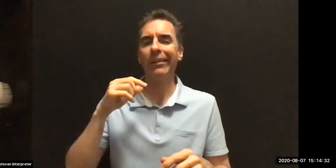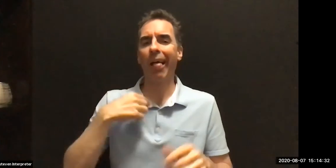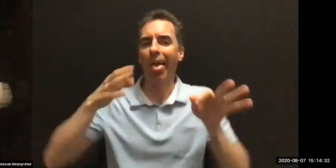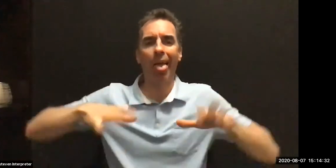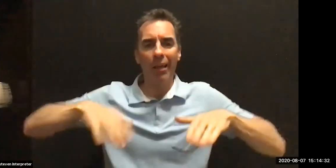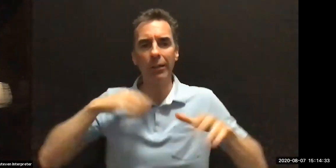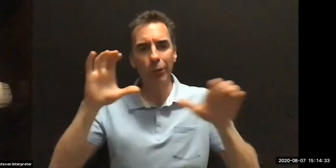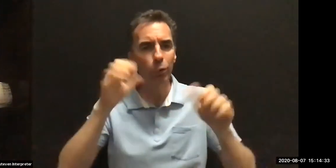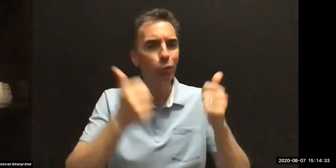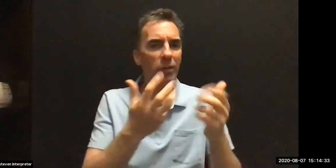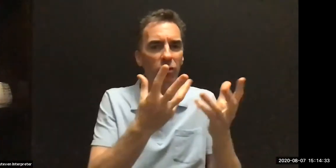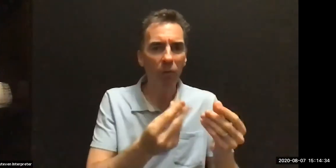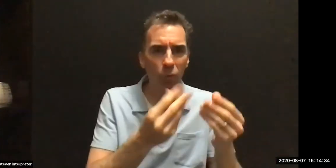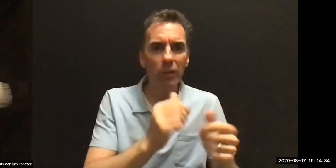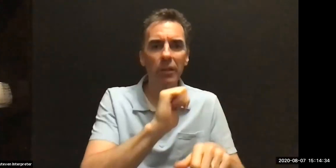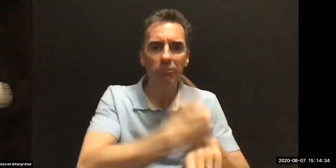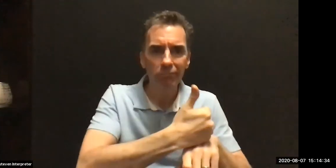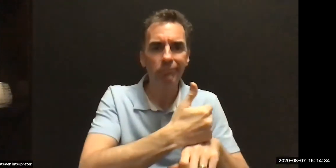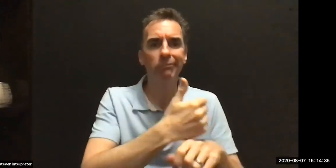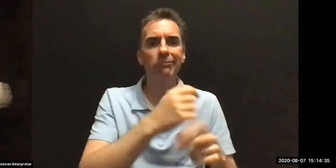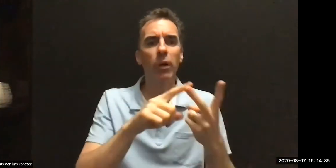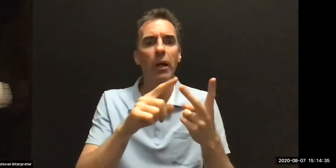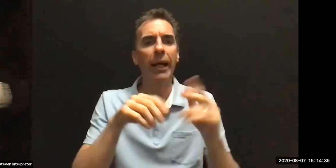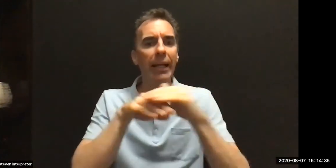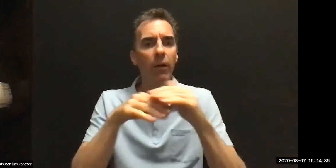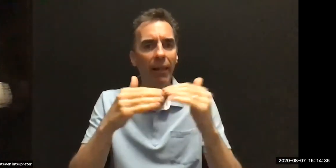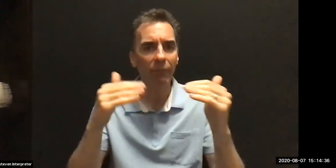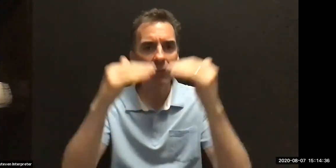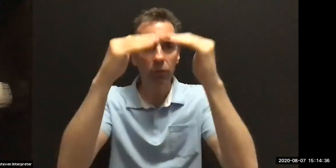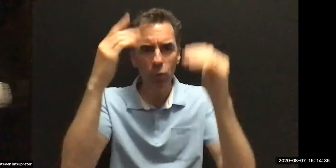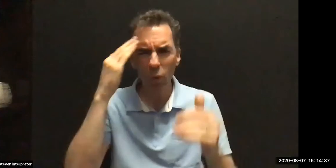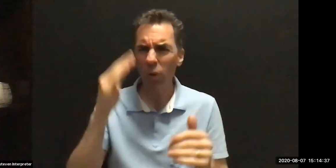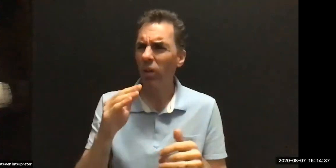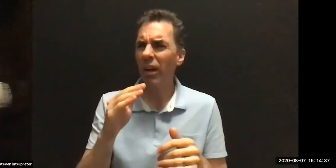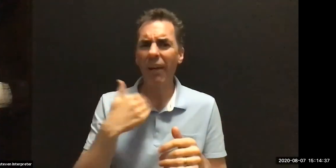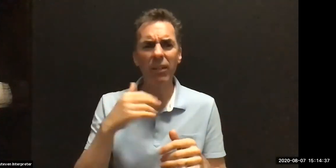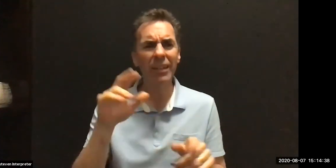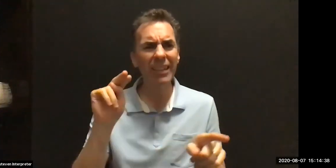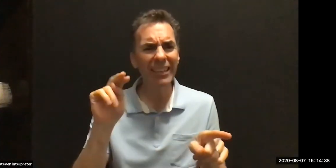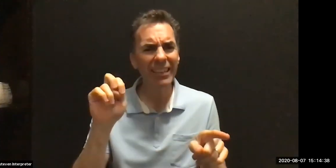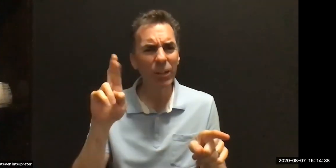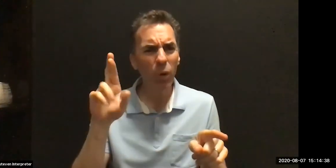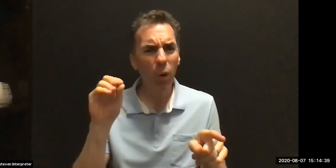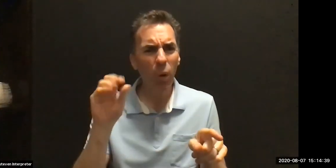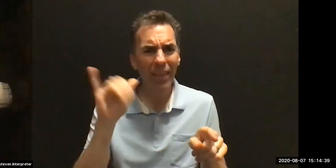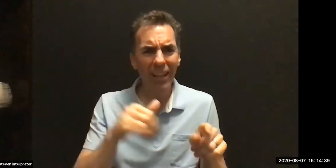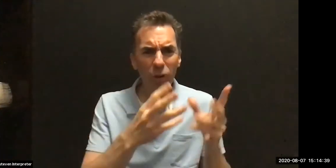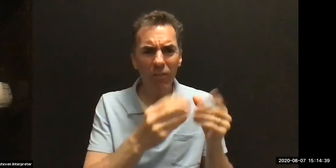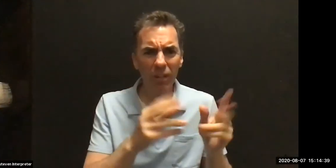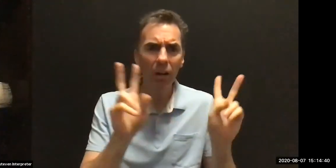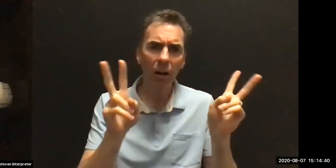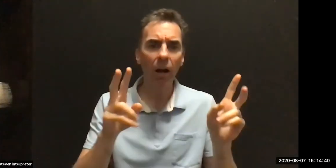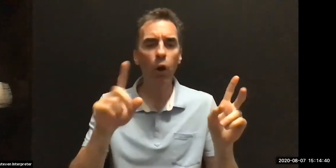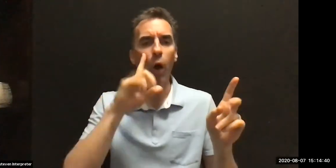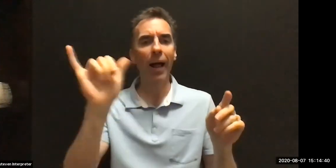Channelle Charest: Kind of like level of interaction we use we've tried this product called Miro if you're familiar familiar with that. It's almost like a live whiteboard that has